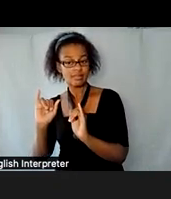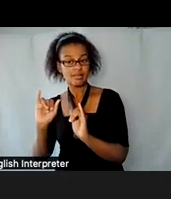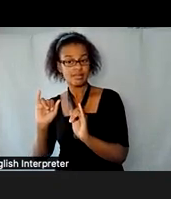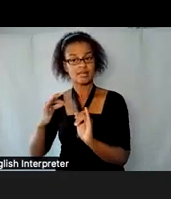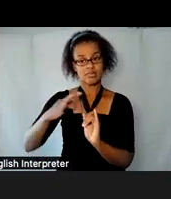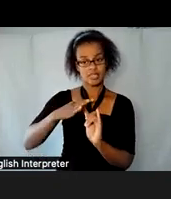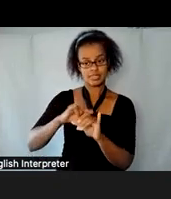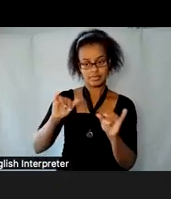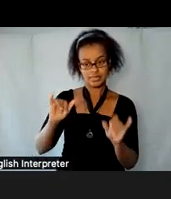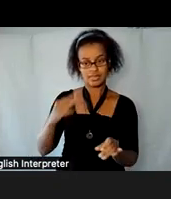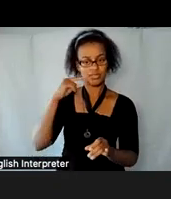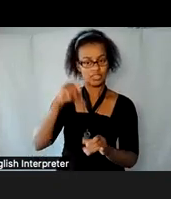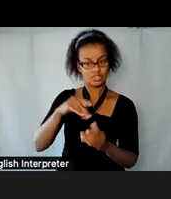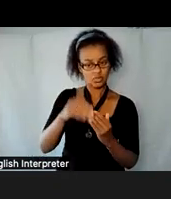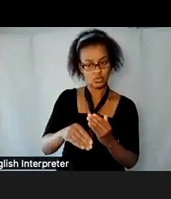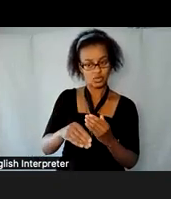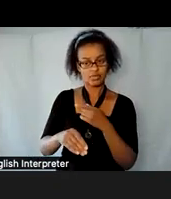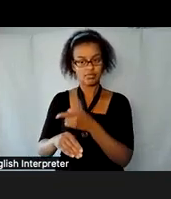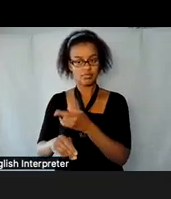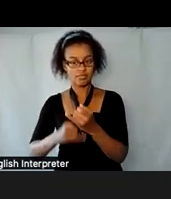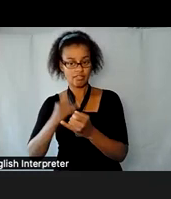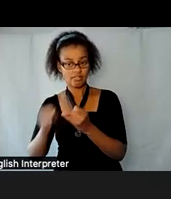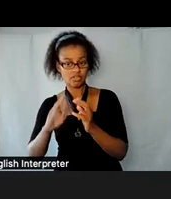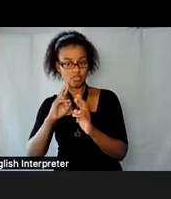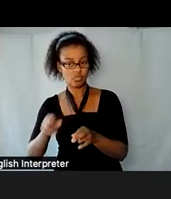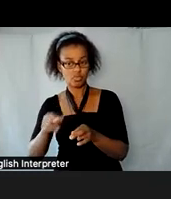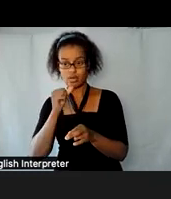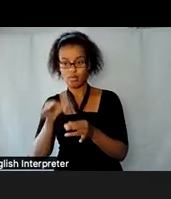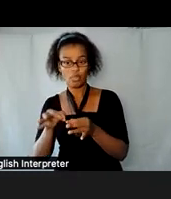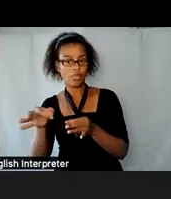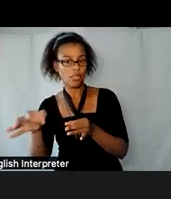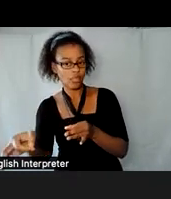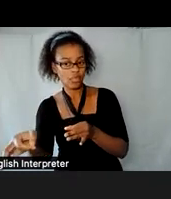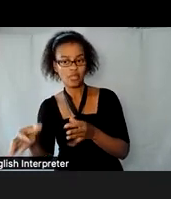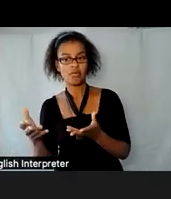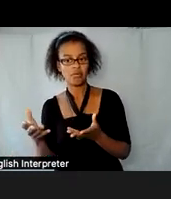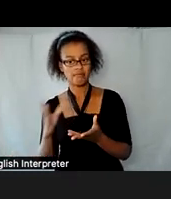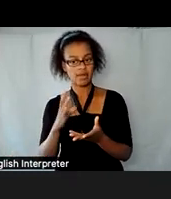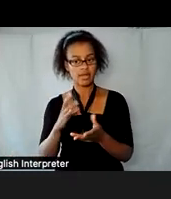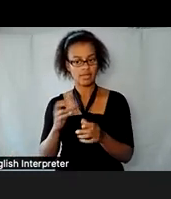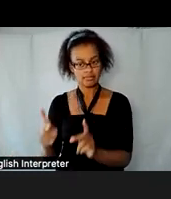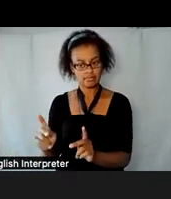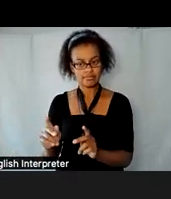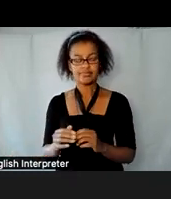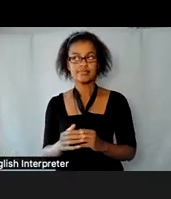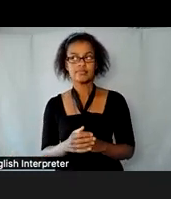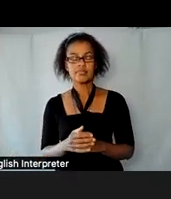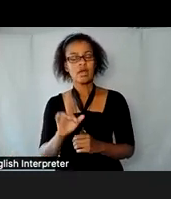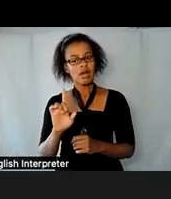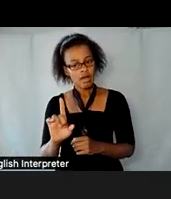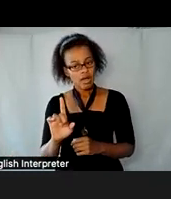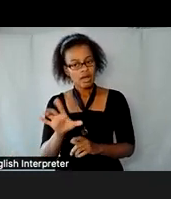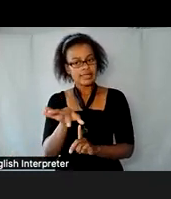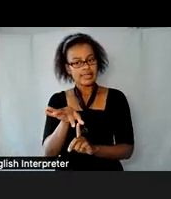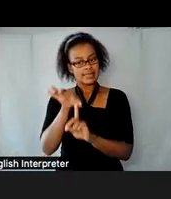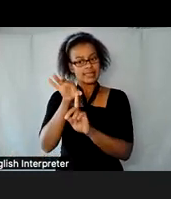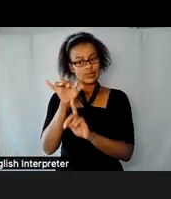However, there are several exceptions, sorry, exceptions from this rule, and there are programs